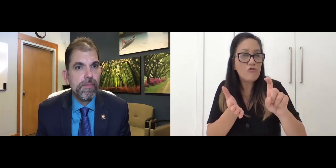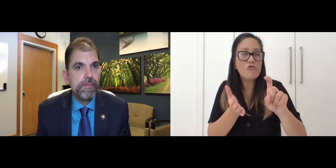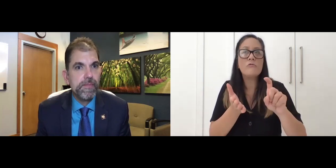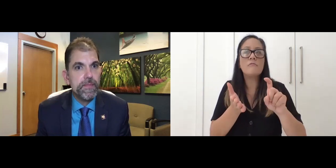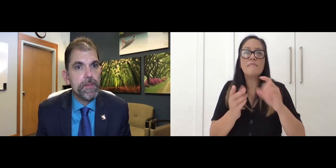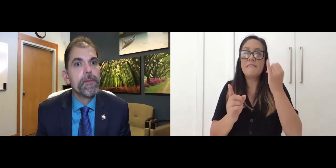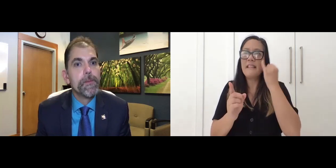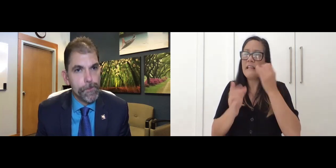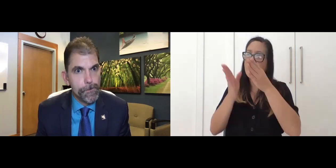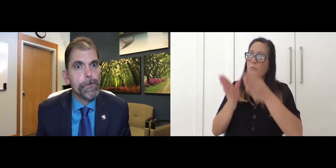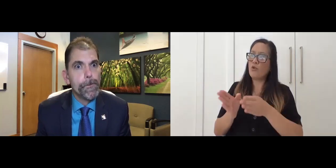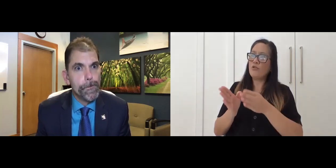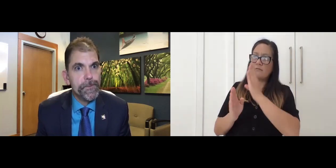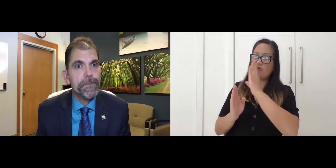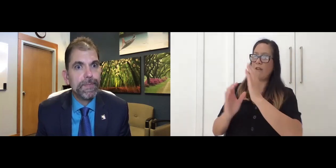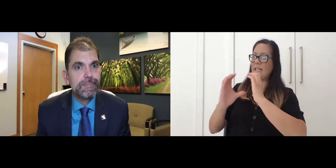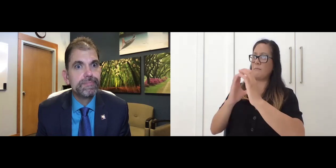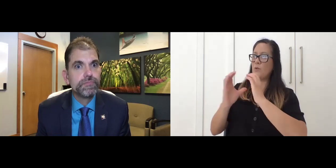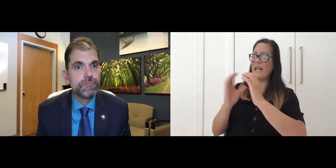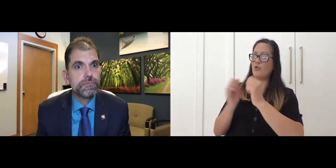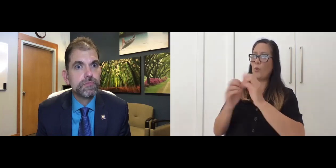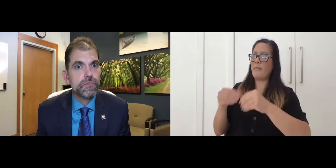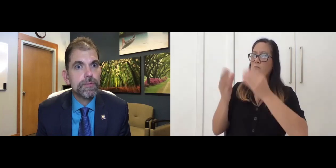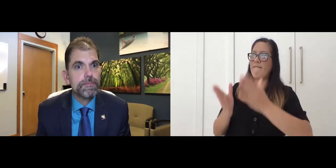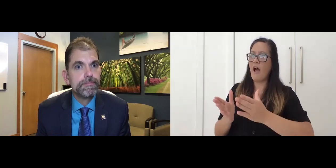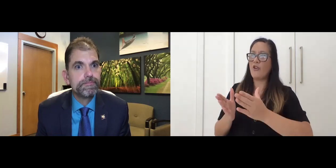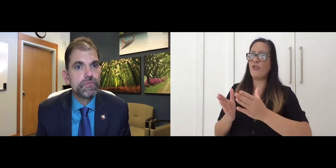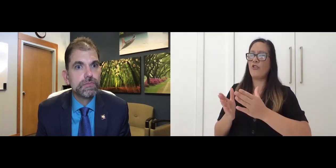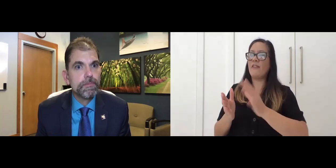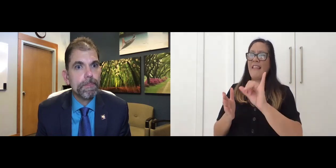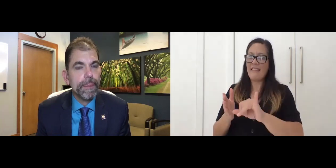Is there research on that if a person has direct communication with their